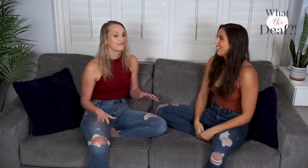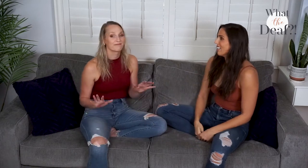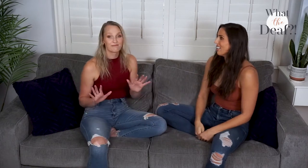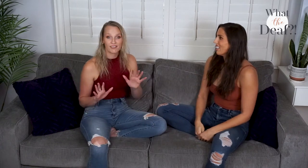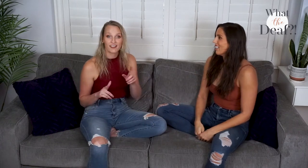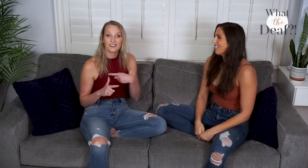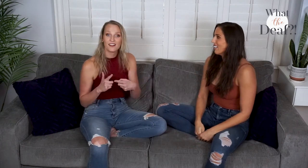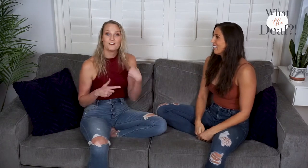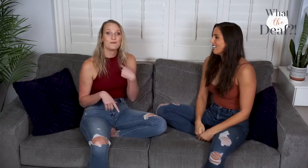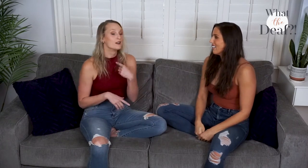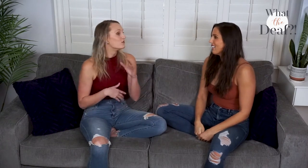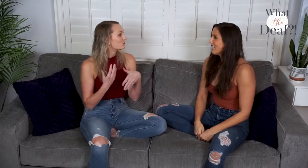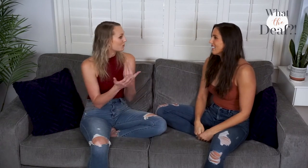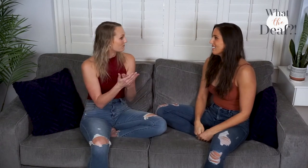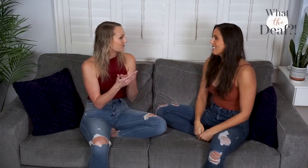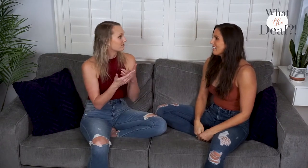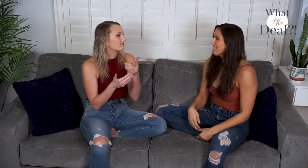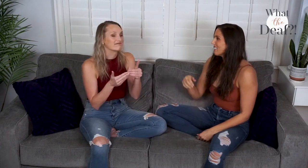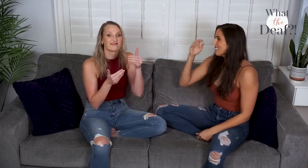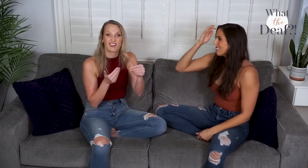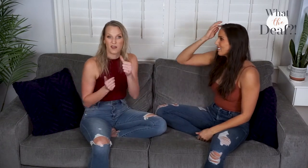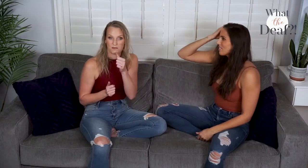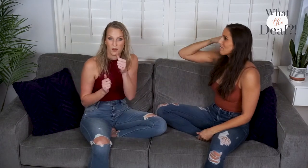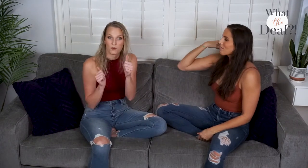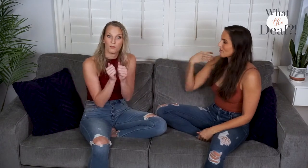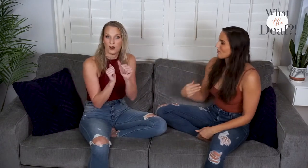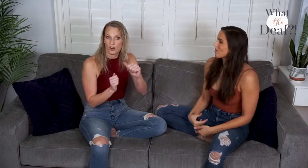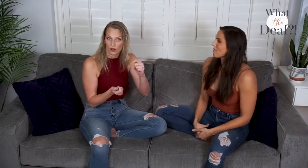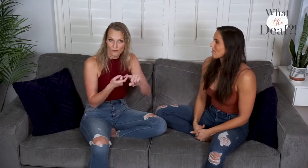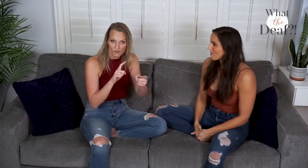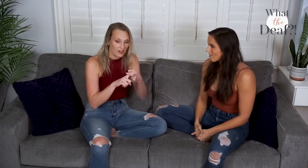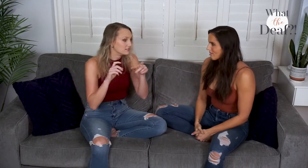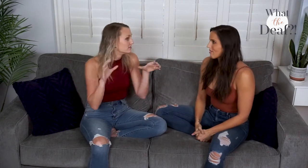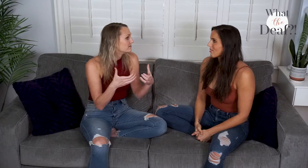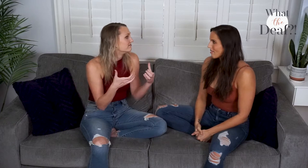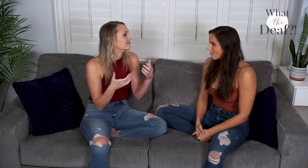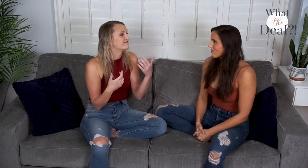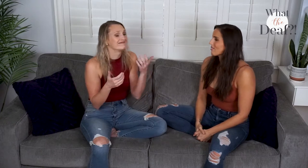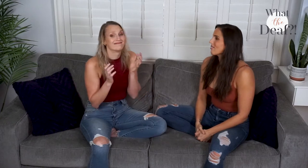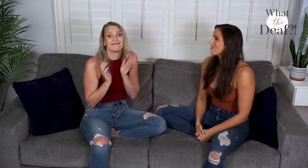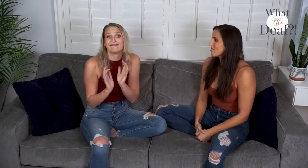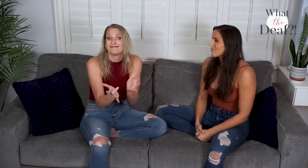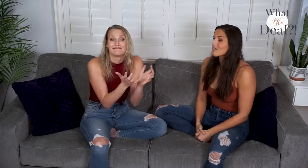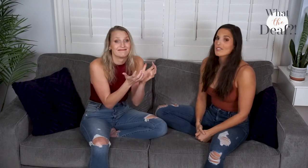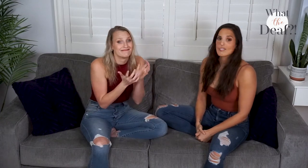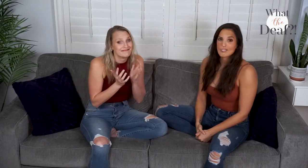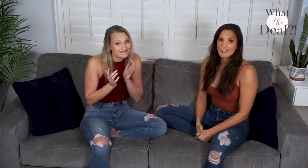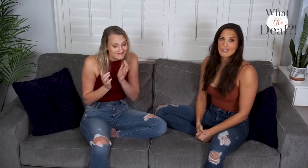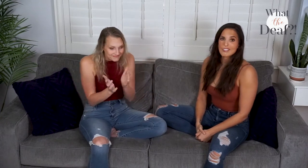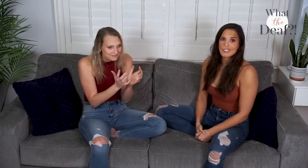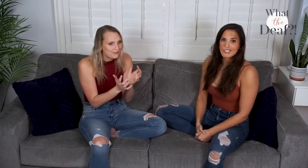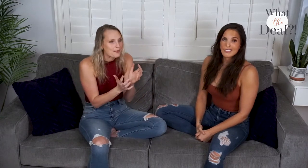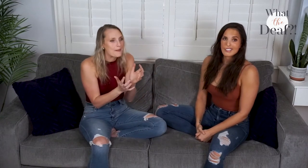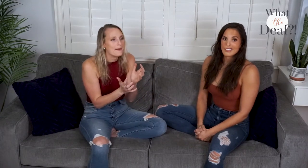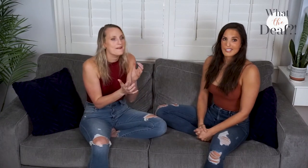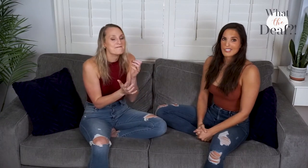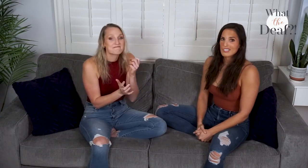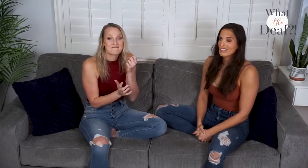And then we got to the next bar with our other friends and we had a good time.